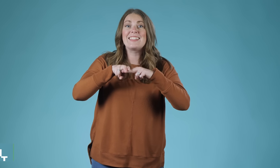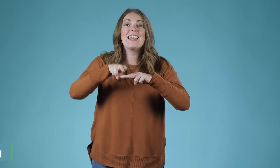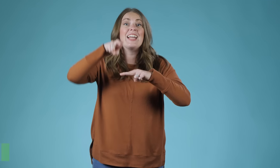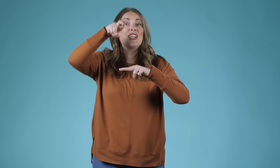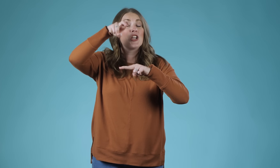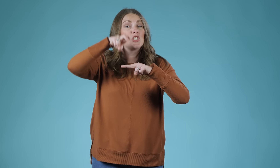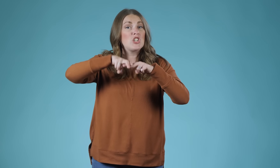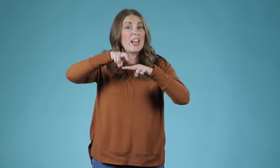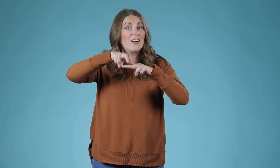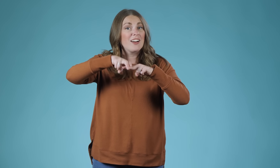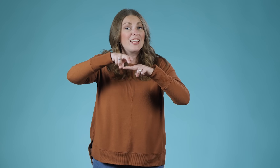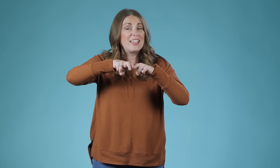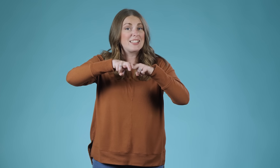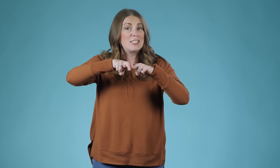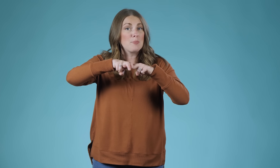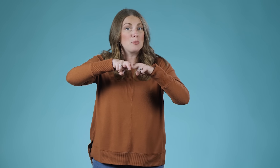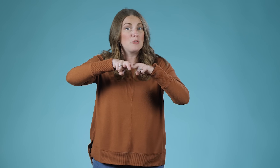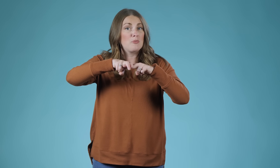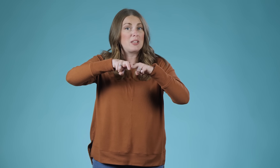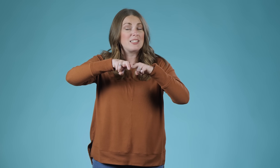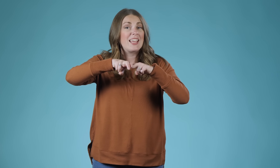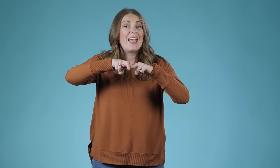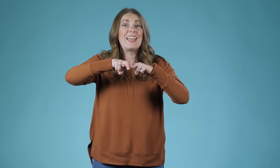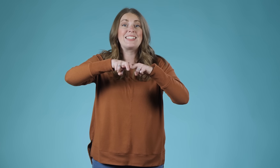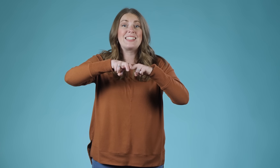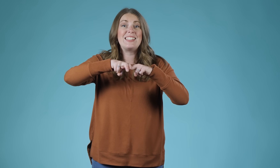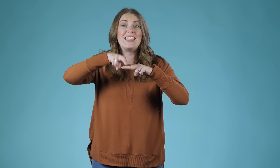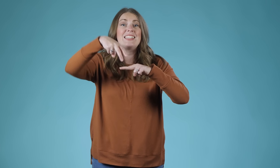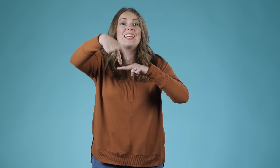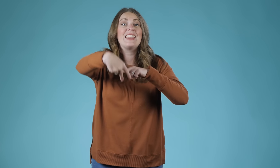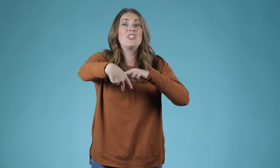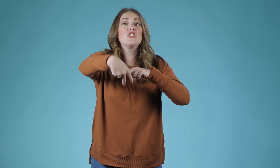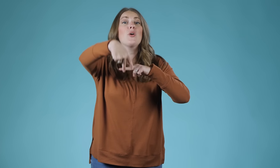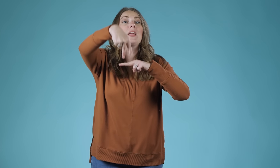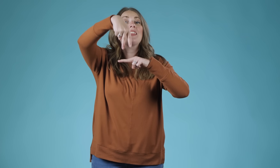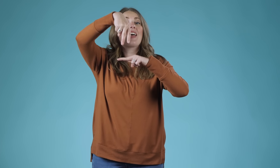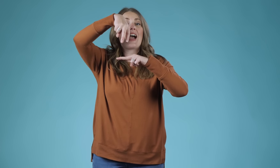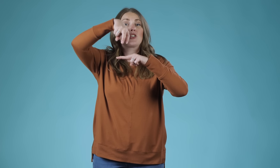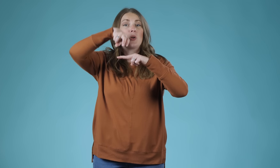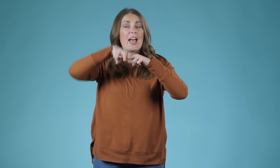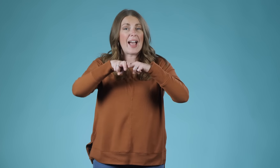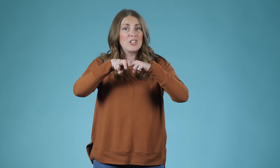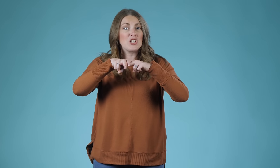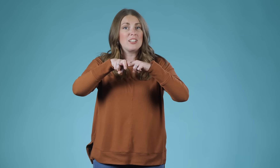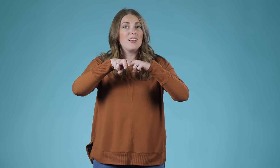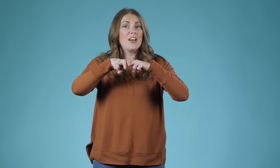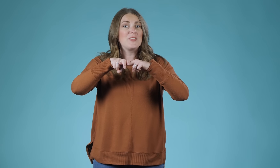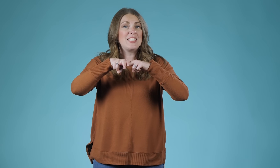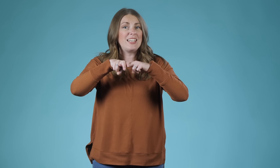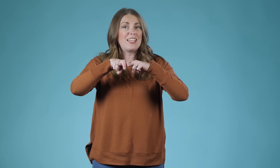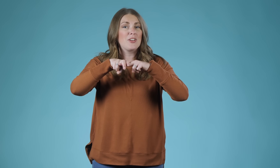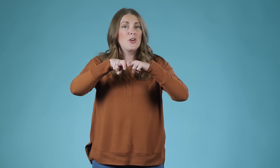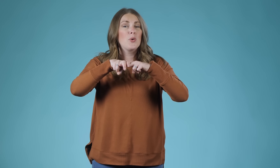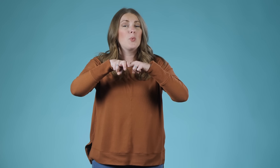The sign chair is a double movement. And to sit is showing the actual action of sitting.